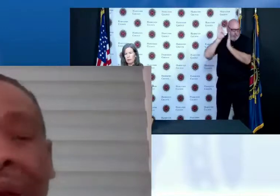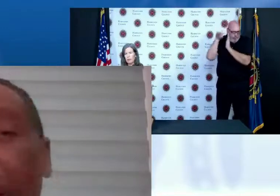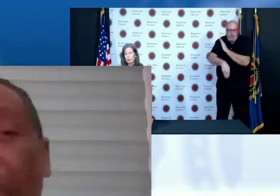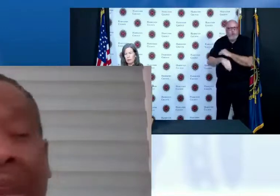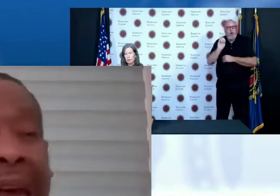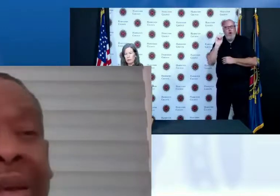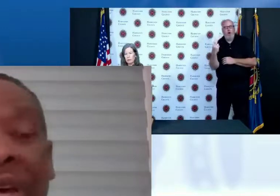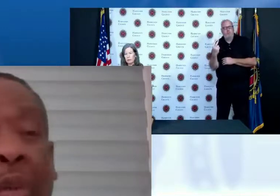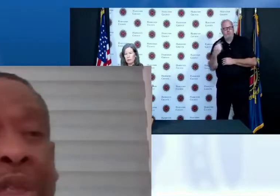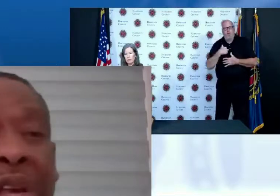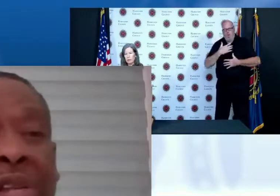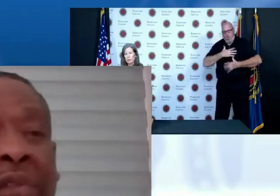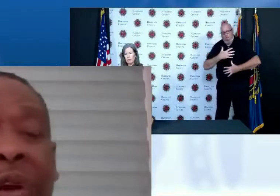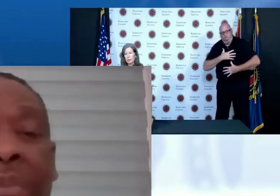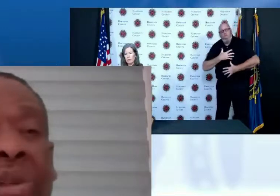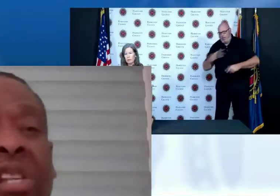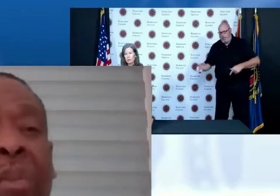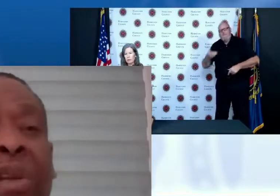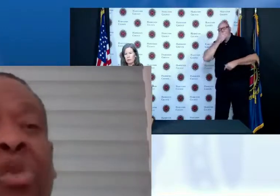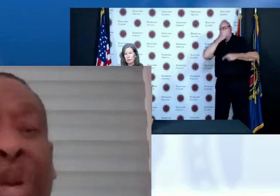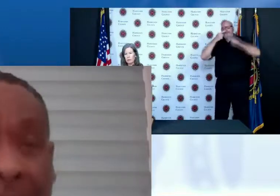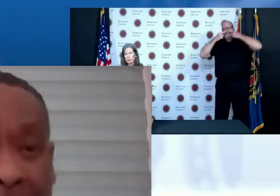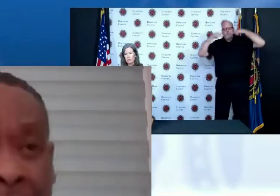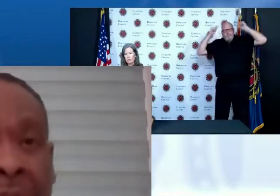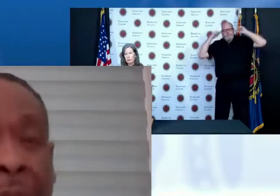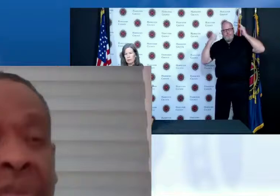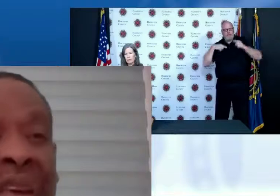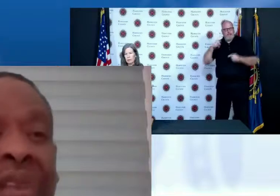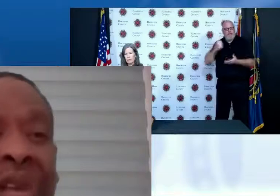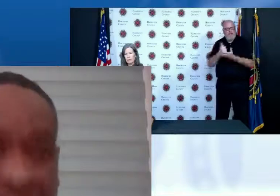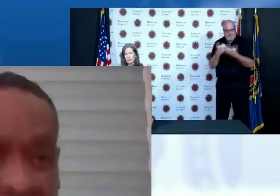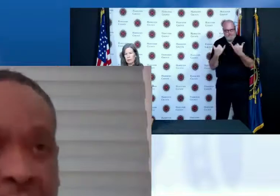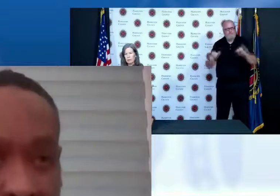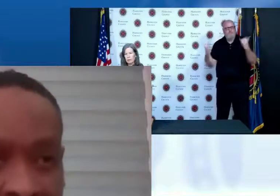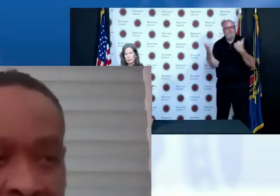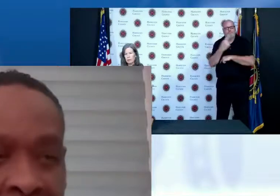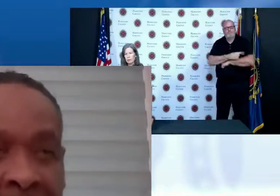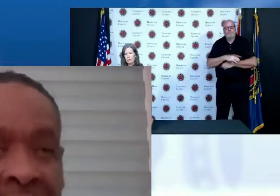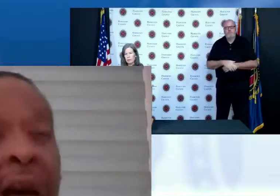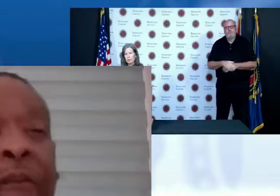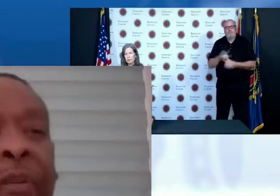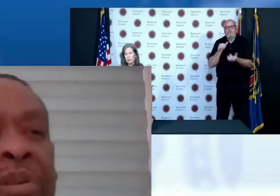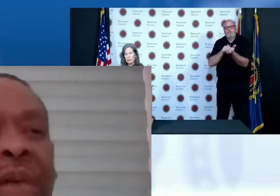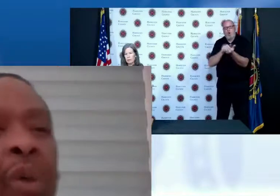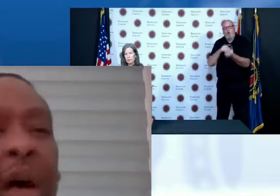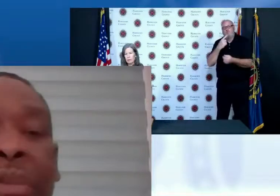that I could deal with this from six months to a year but things should correct now from someone